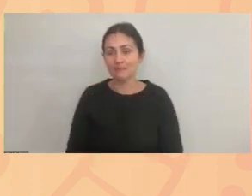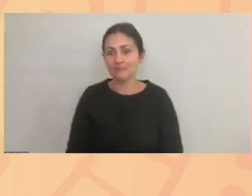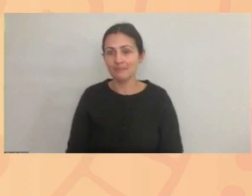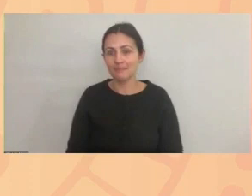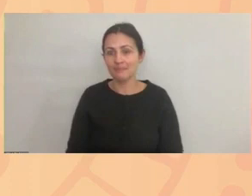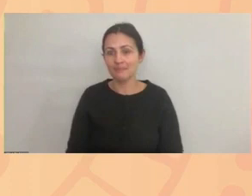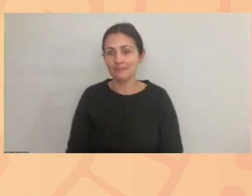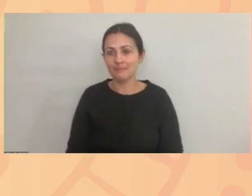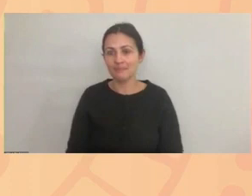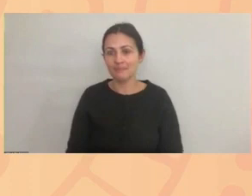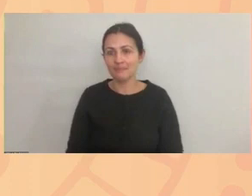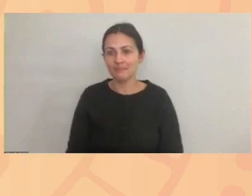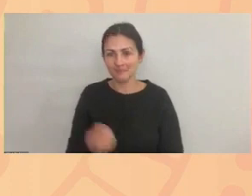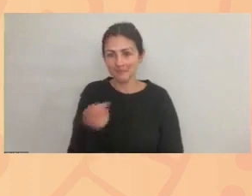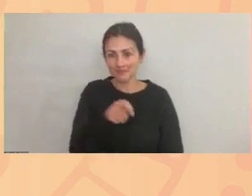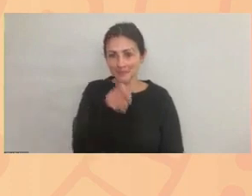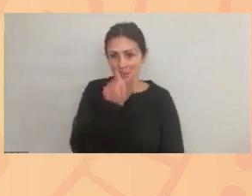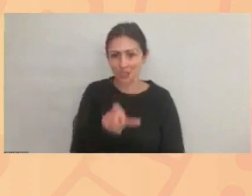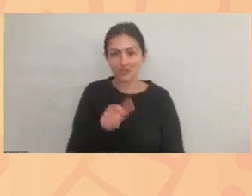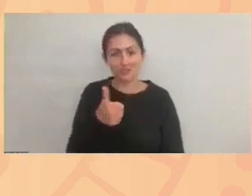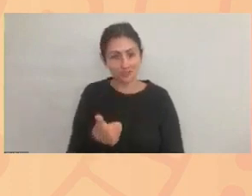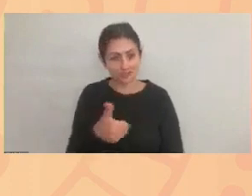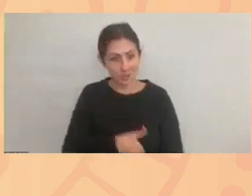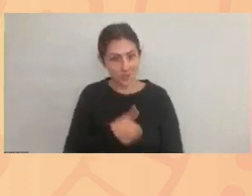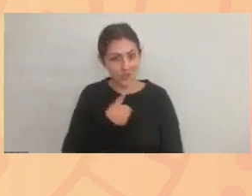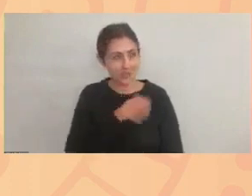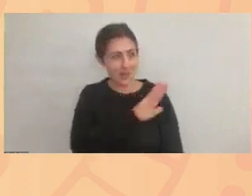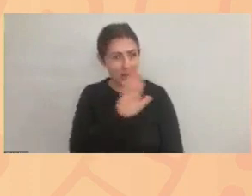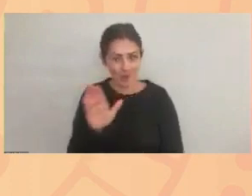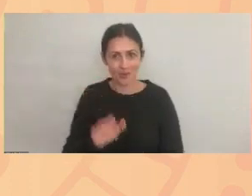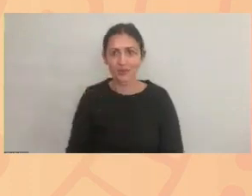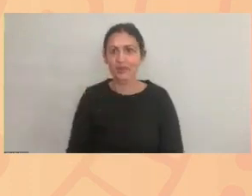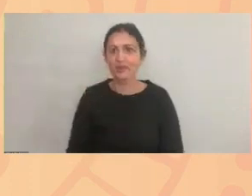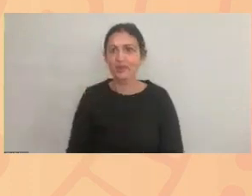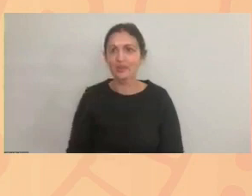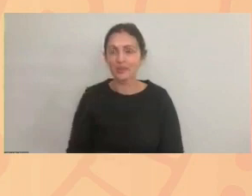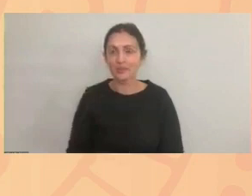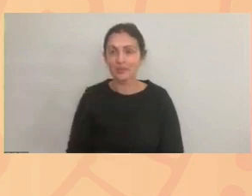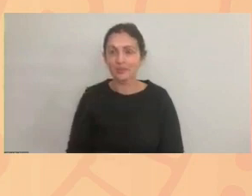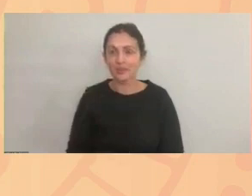Hello, everyone (speaks in language).